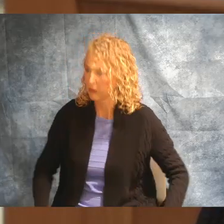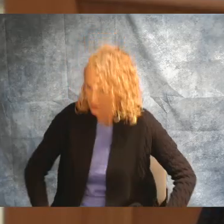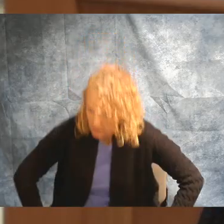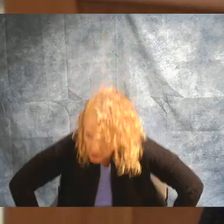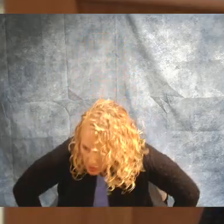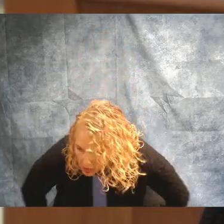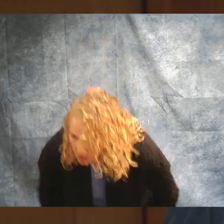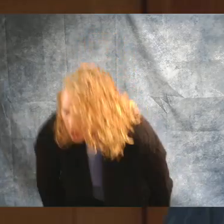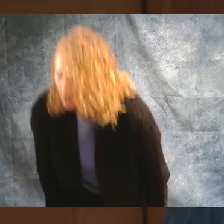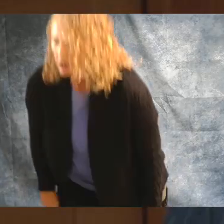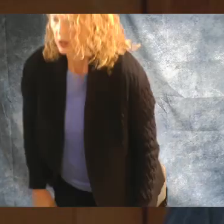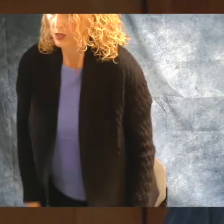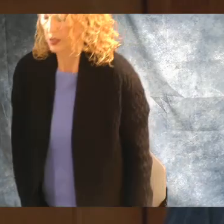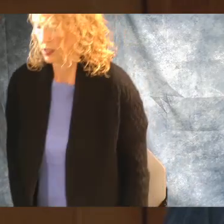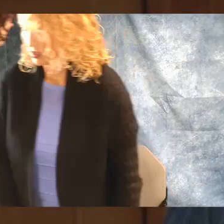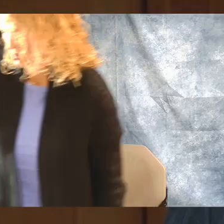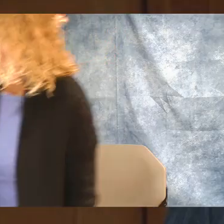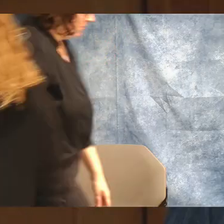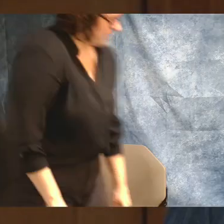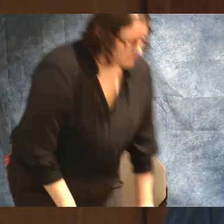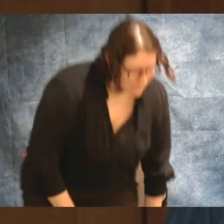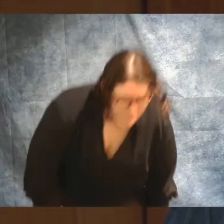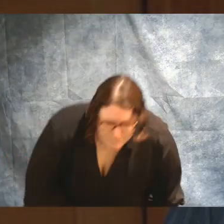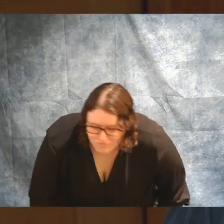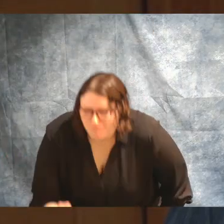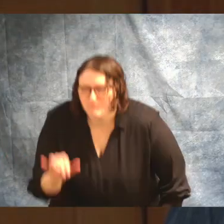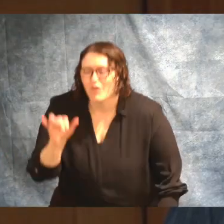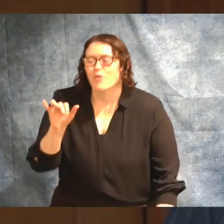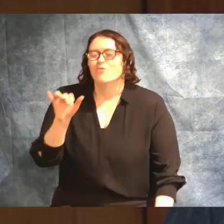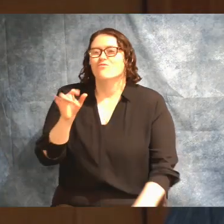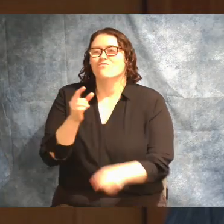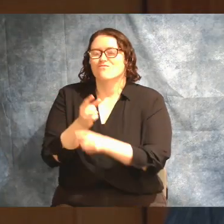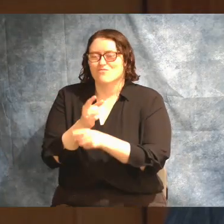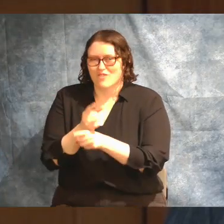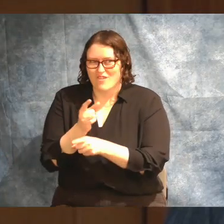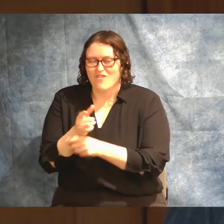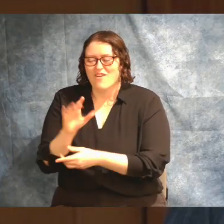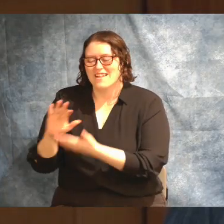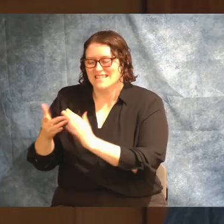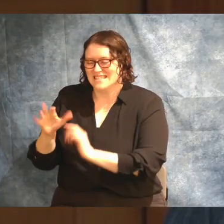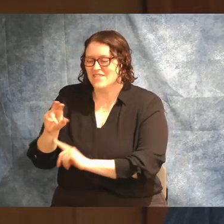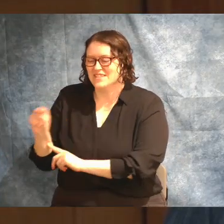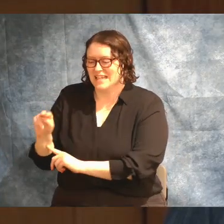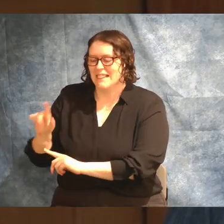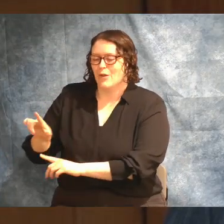because they have their own pot of CDG, but were a lot of them from the city of Cincinnati. Okay,